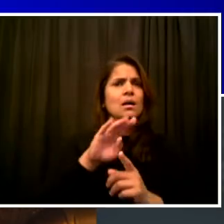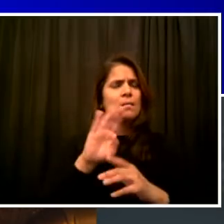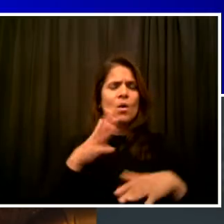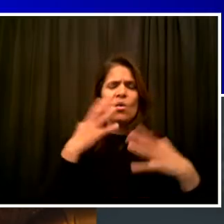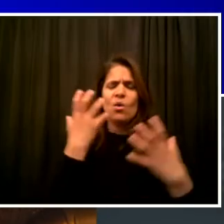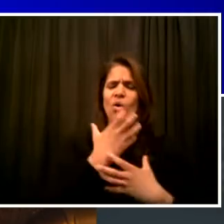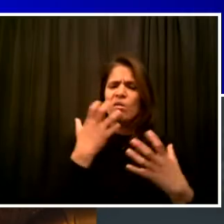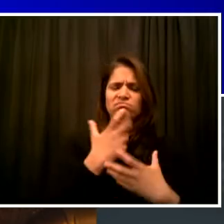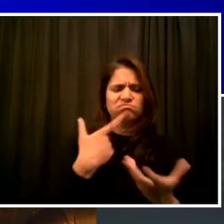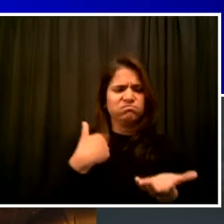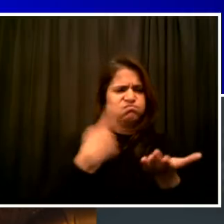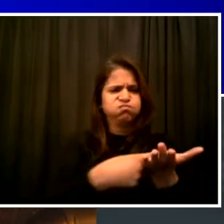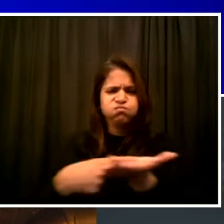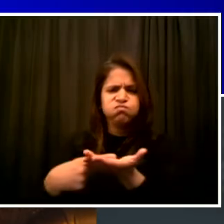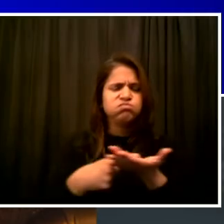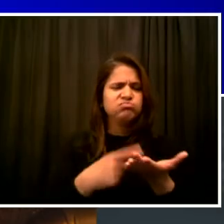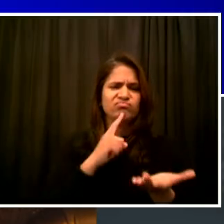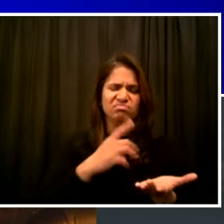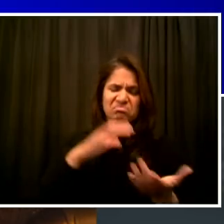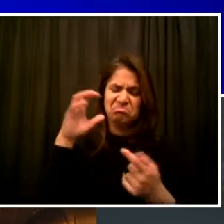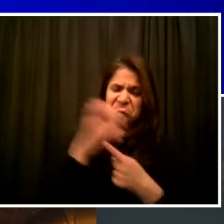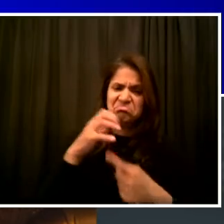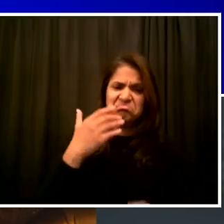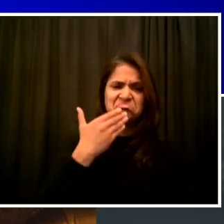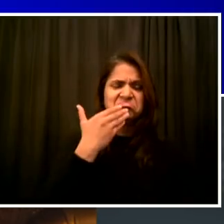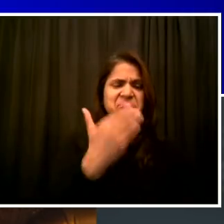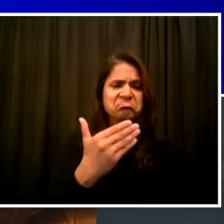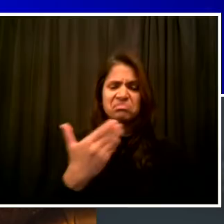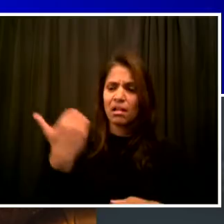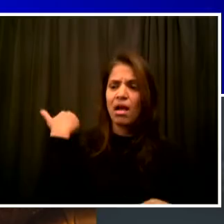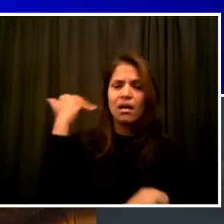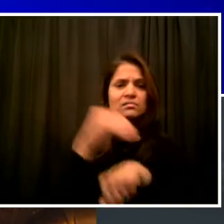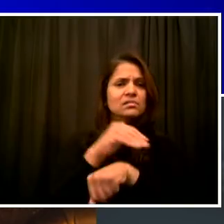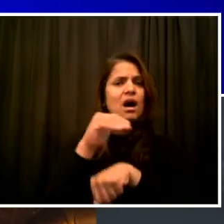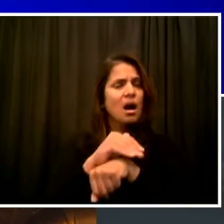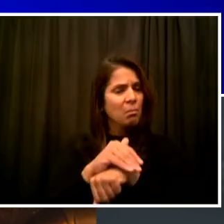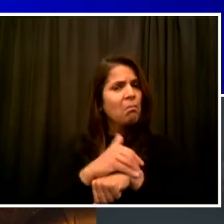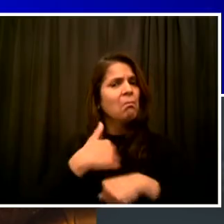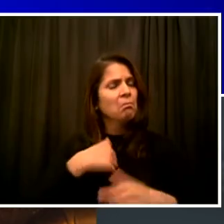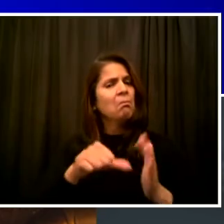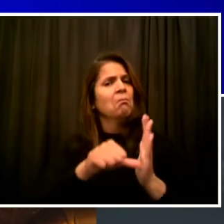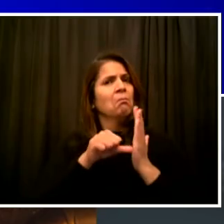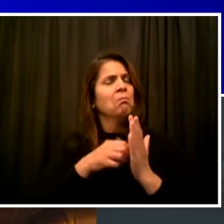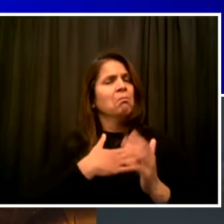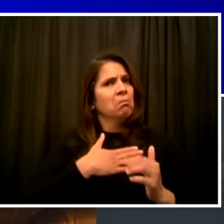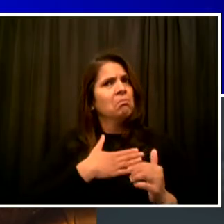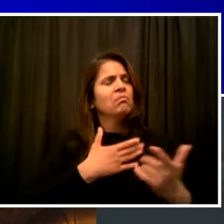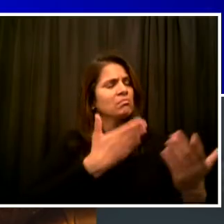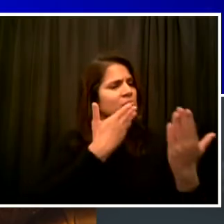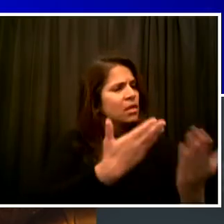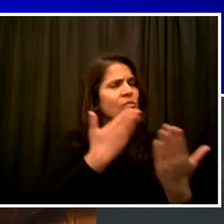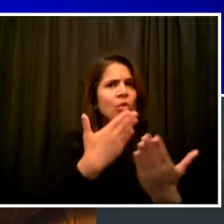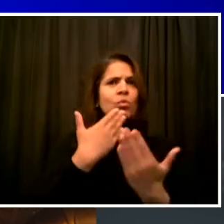SMALL BUSINESS LEADERS FROM ALL FIVE BOROUGHS. FOLKS WHO CREATED FROM SCRATCH THE EXTRAORDINARY BUSINESSES THAT